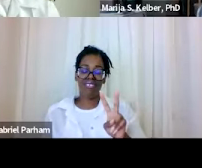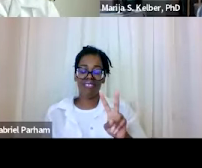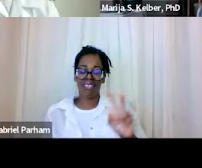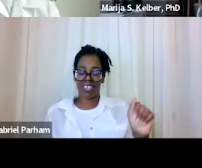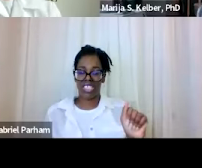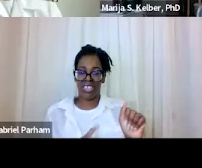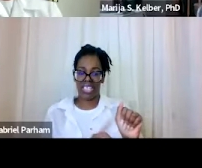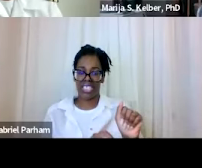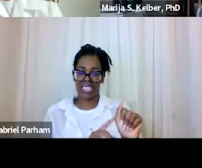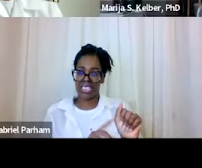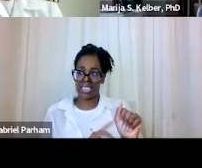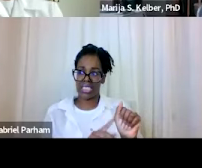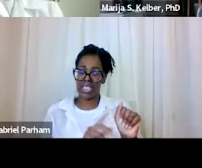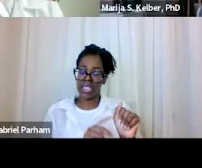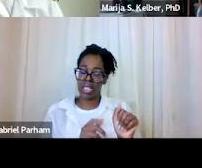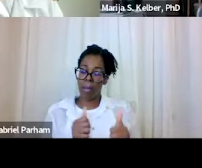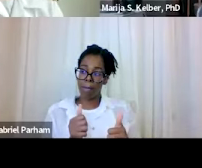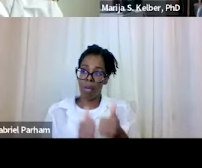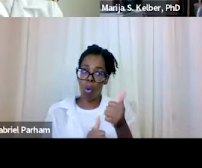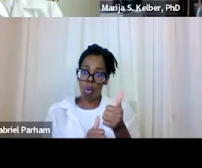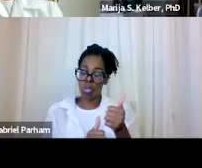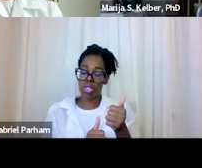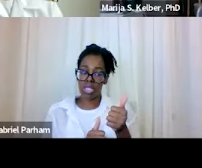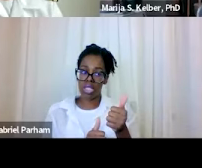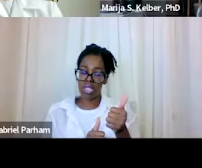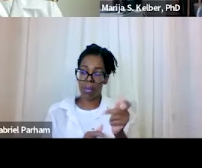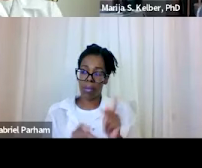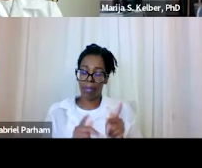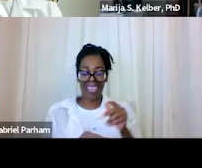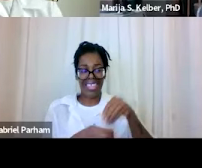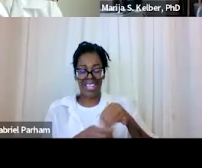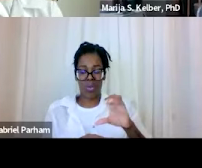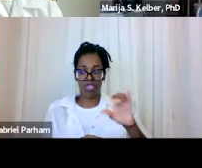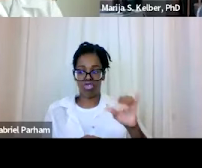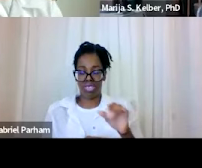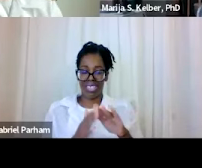that are being seen in the community criminal justice space are supported by the VA.